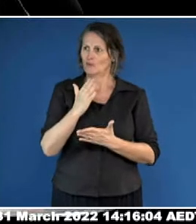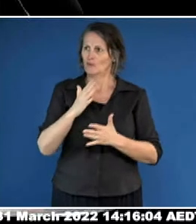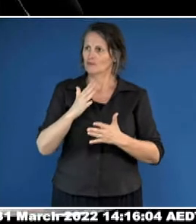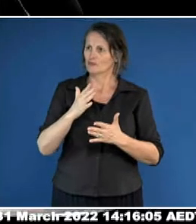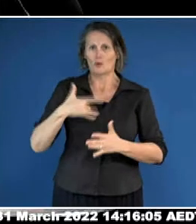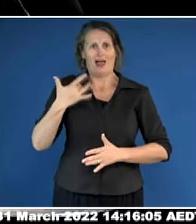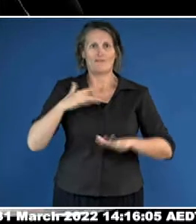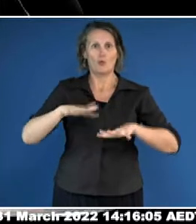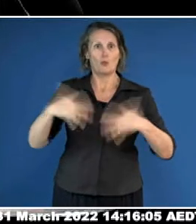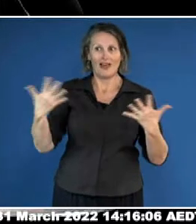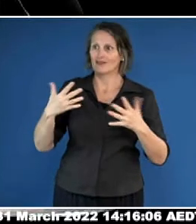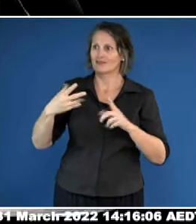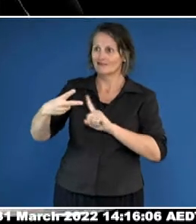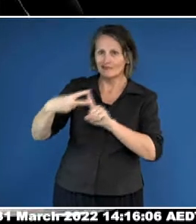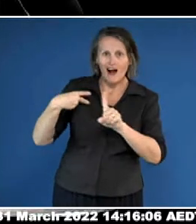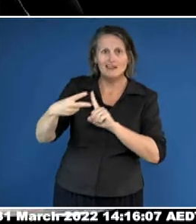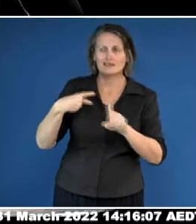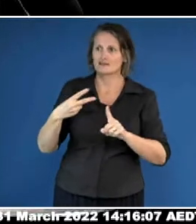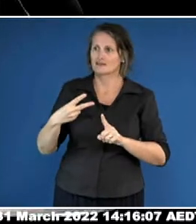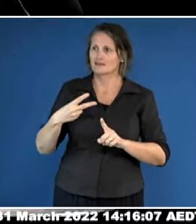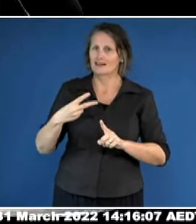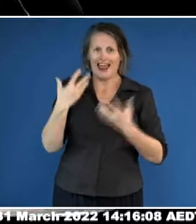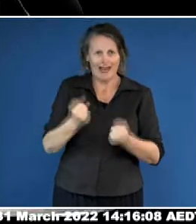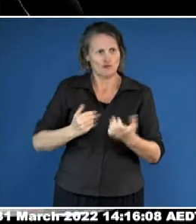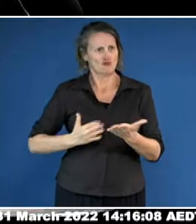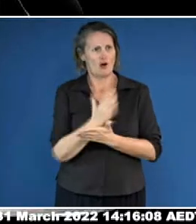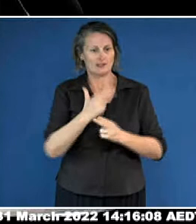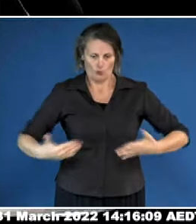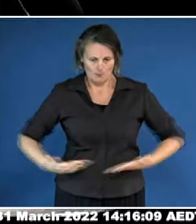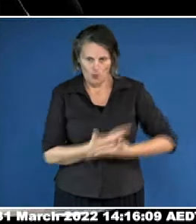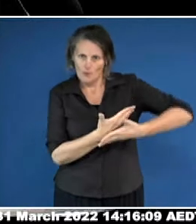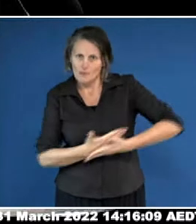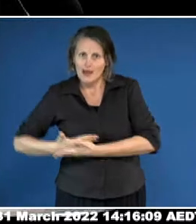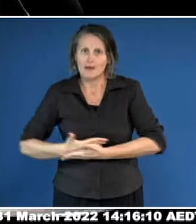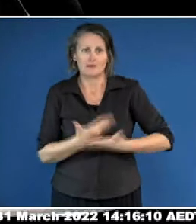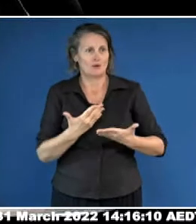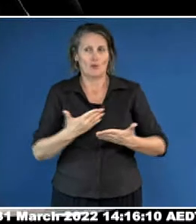reproductive rights were the two pressing issues that women with disability wanted to